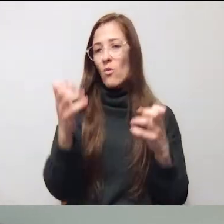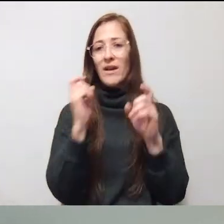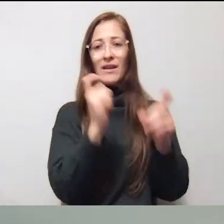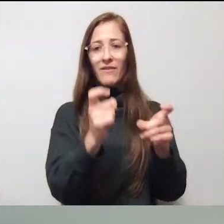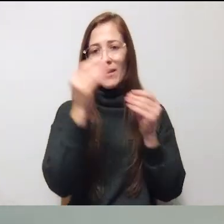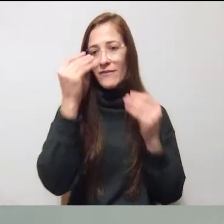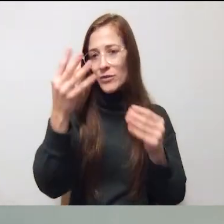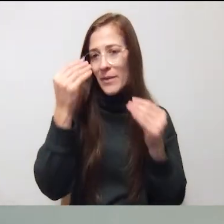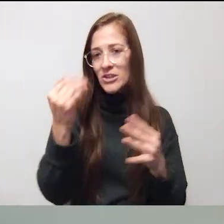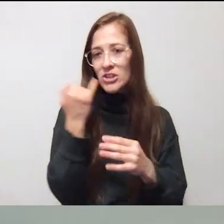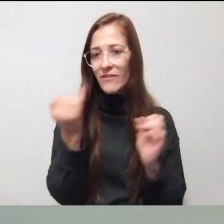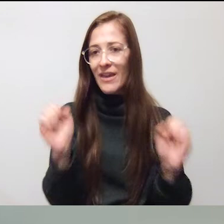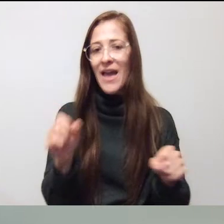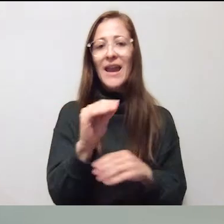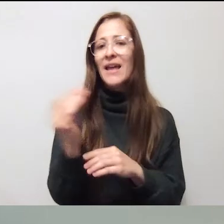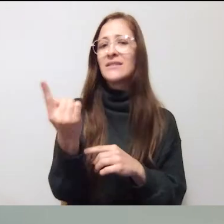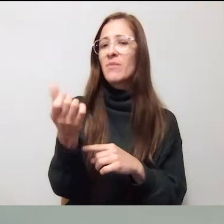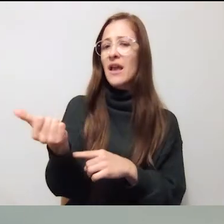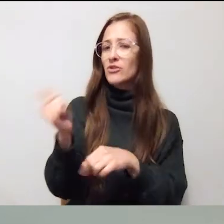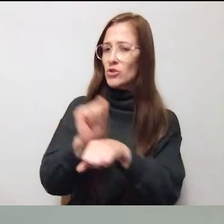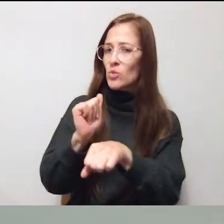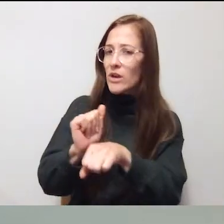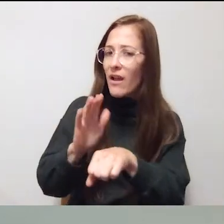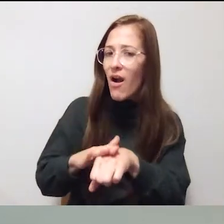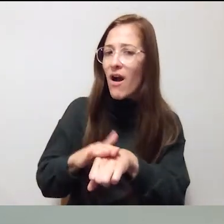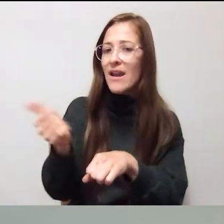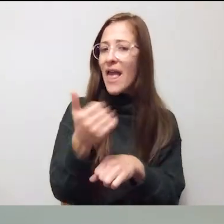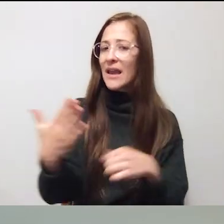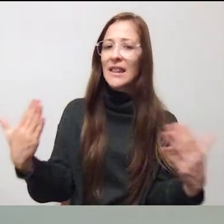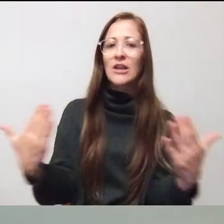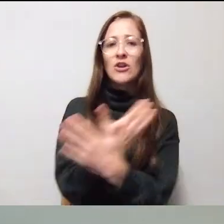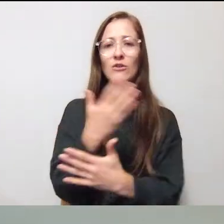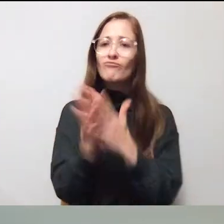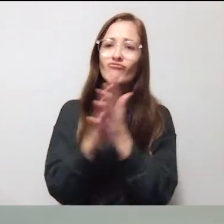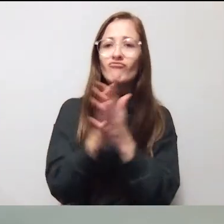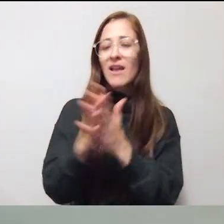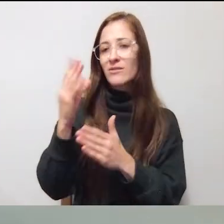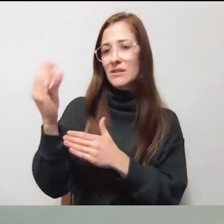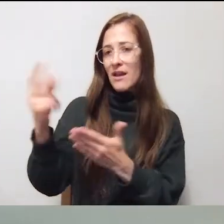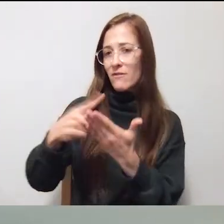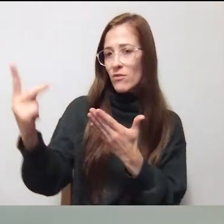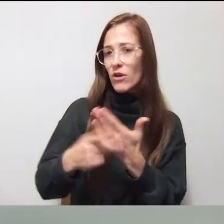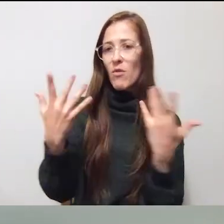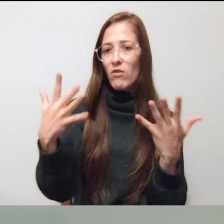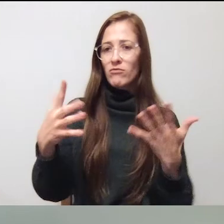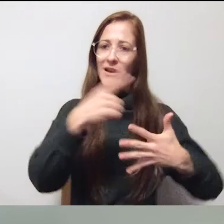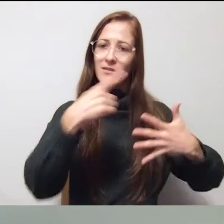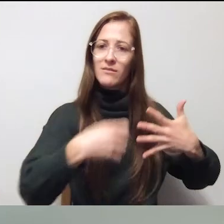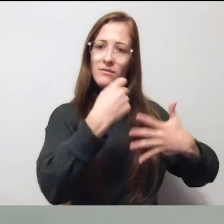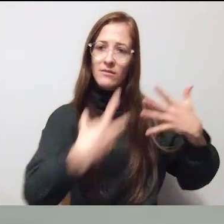And also is there anything else that you're working on, anything that's new outside of the programs we've already talked about that you wanna share?